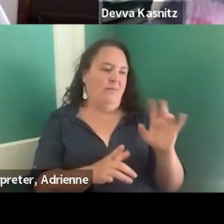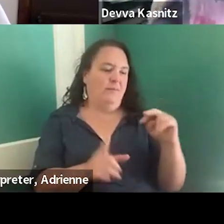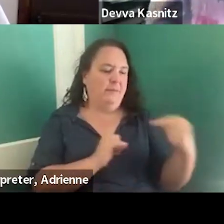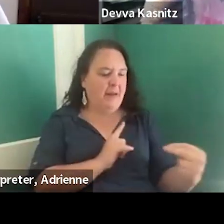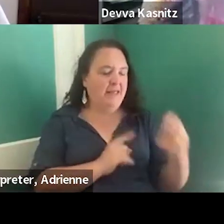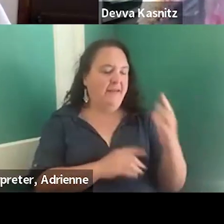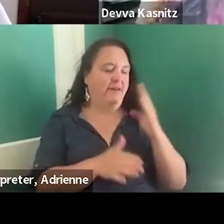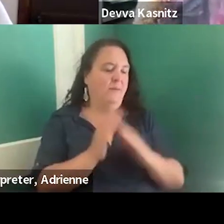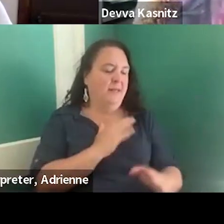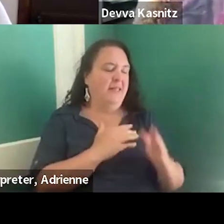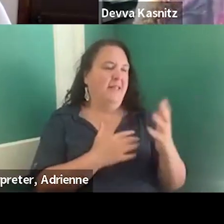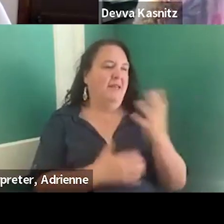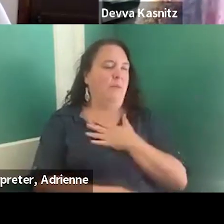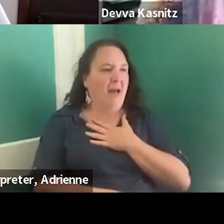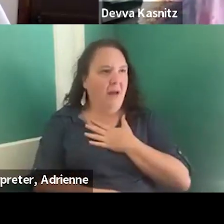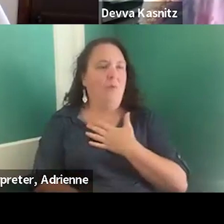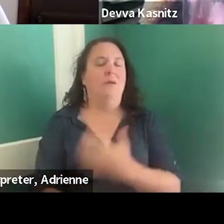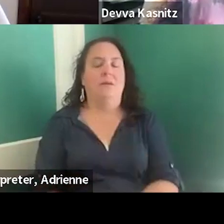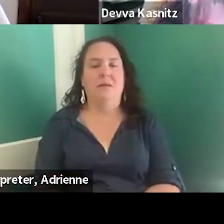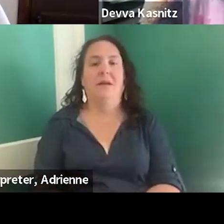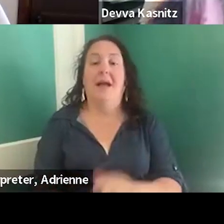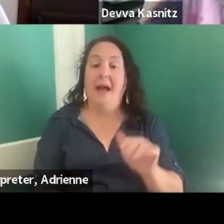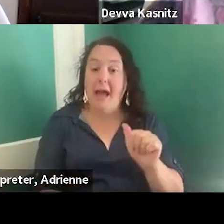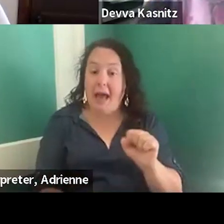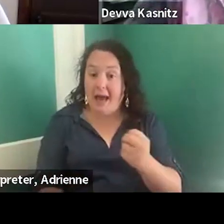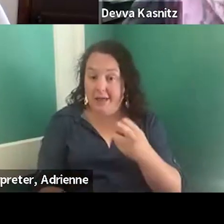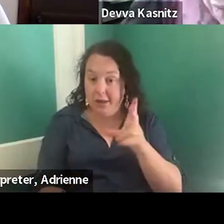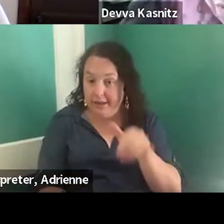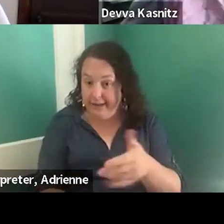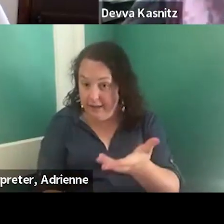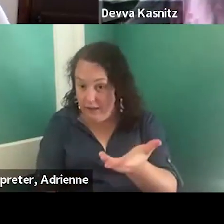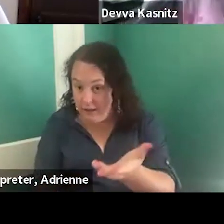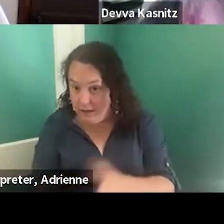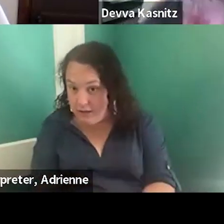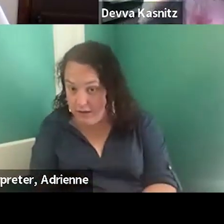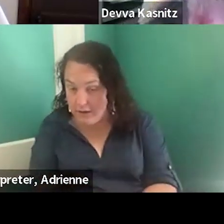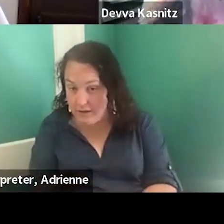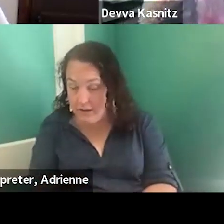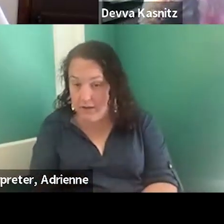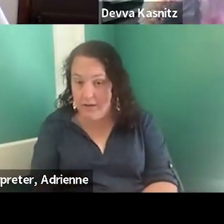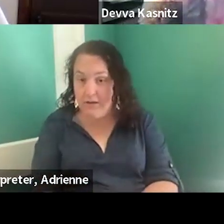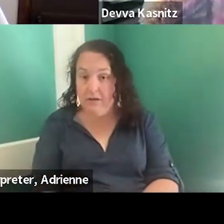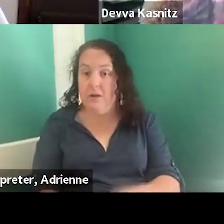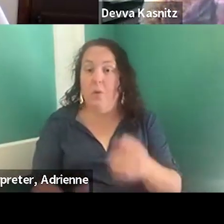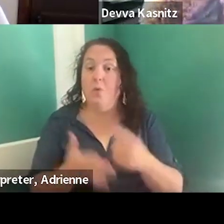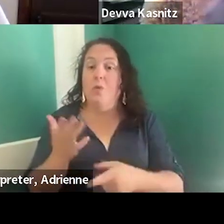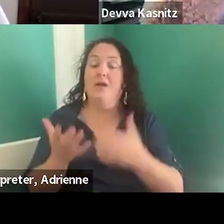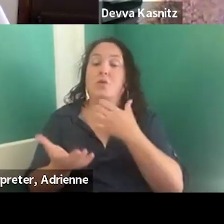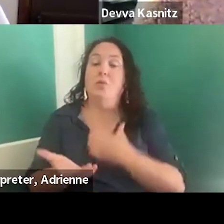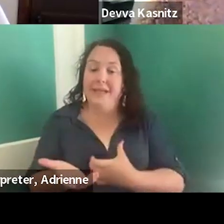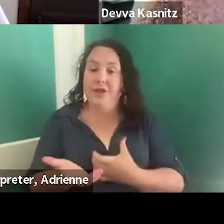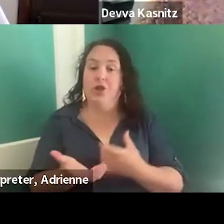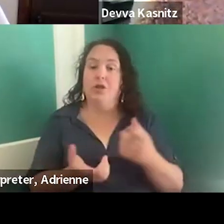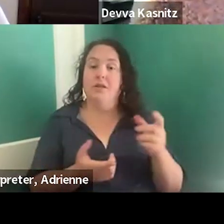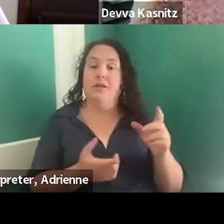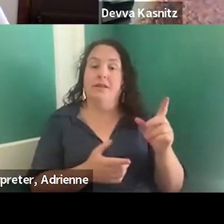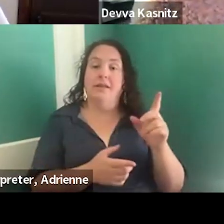Does anything come to mind for you when you think about what you would like people to understand?